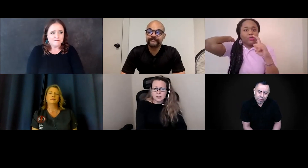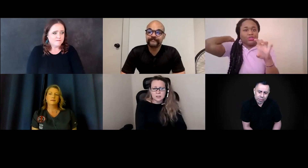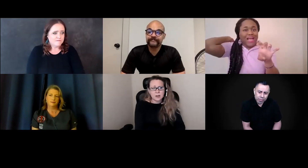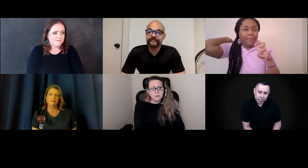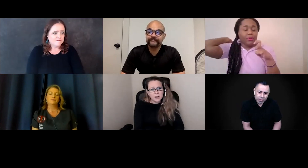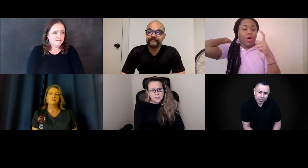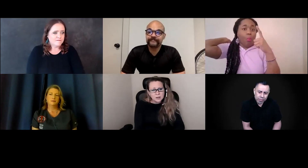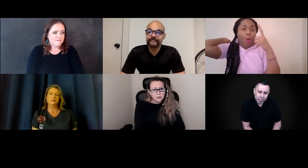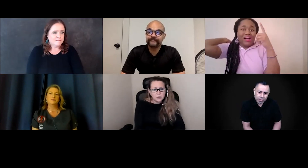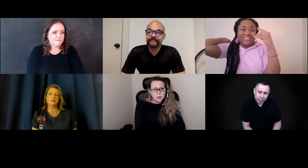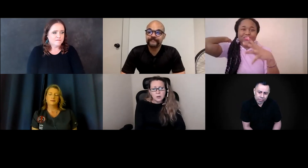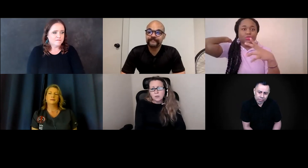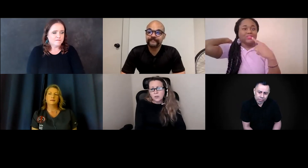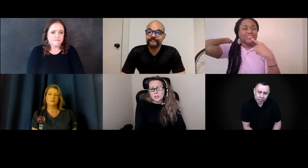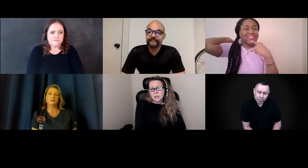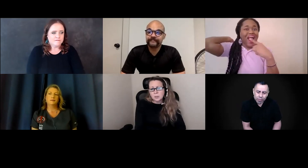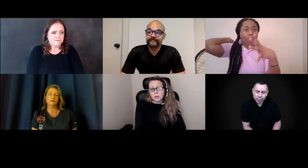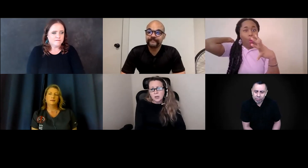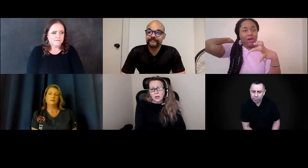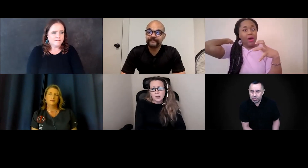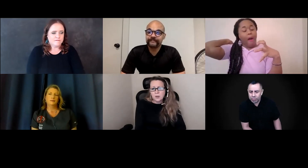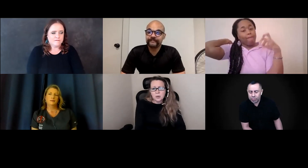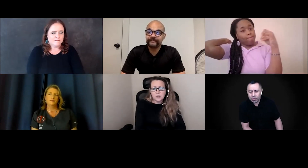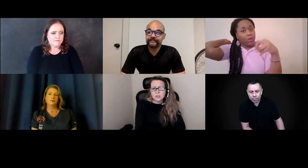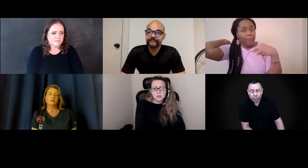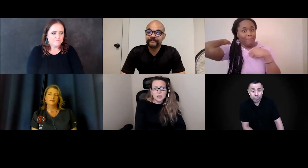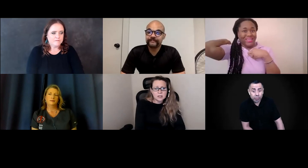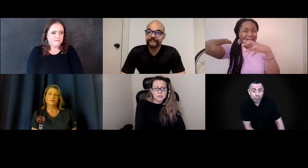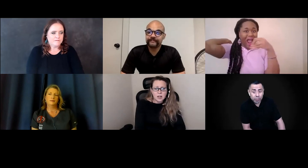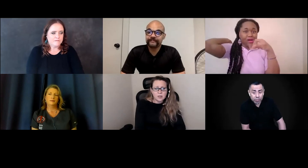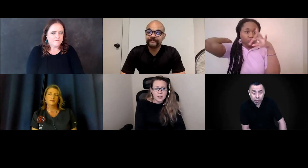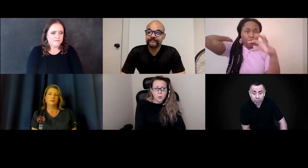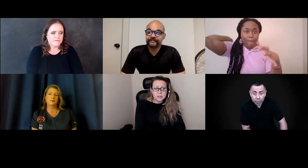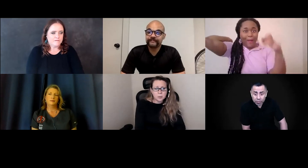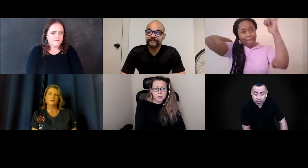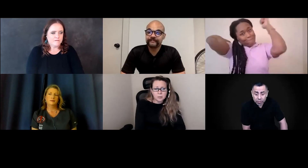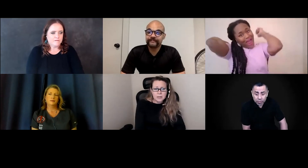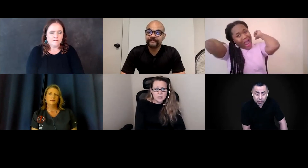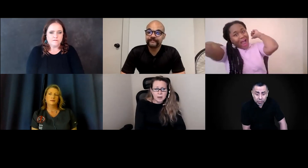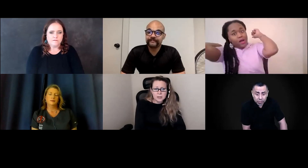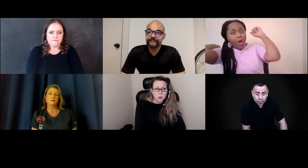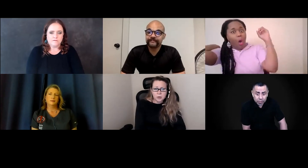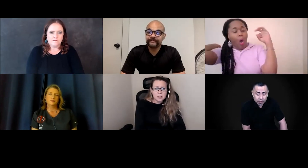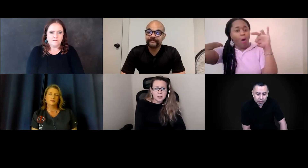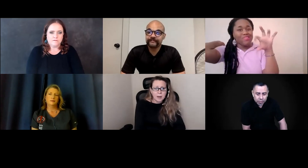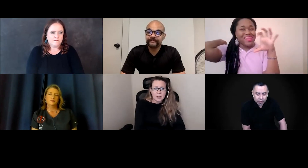This is not effective. For example, if a professor says they want to put me in and my interpreters in the back